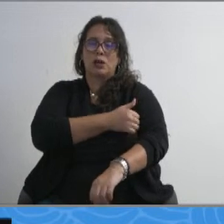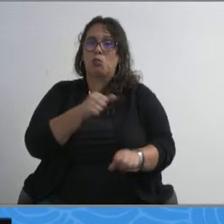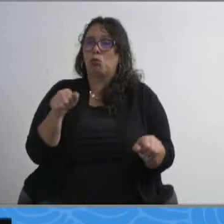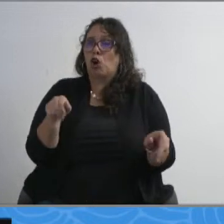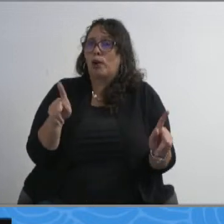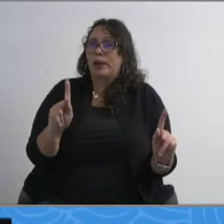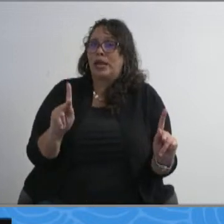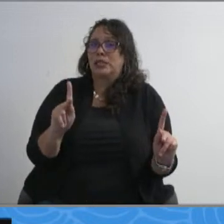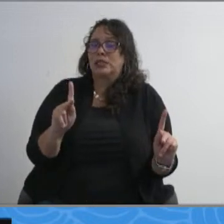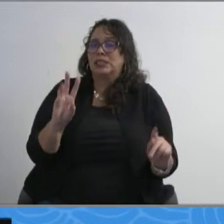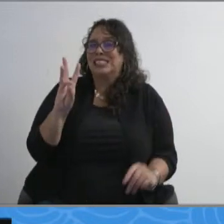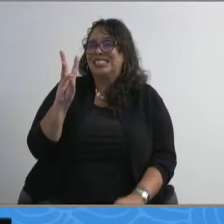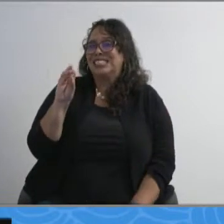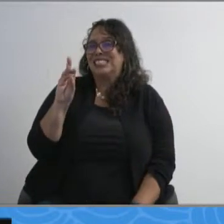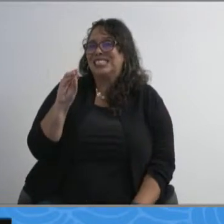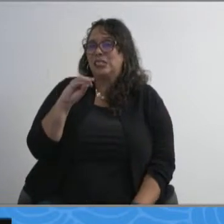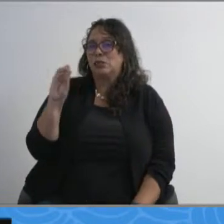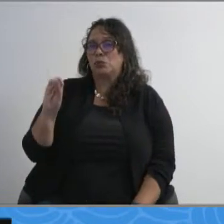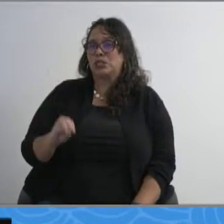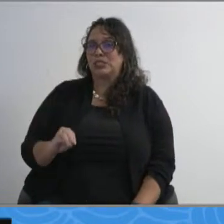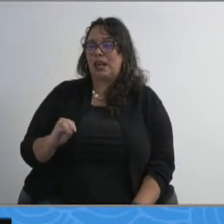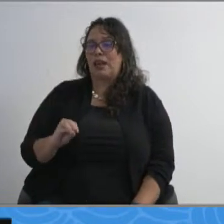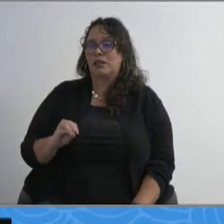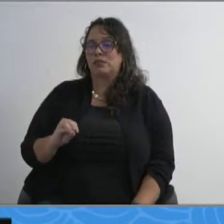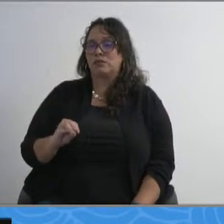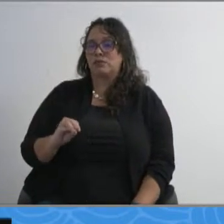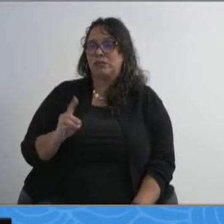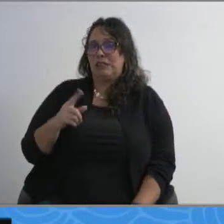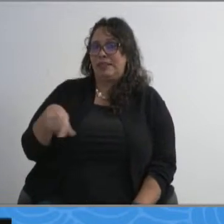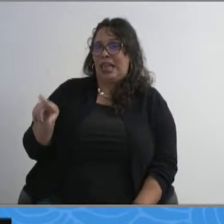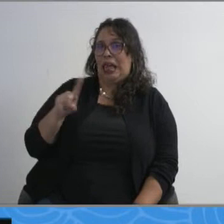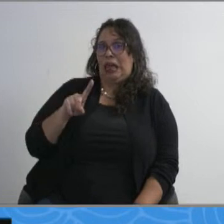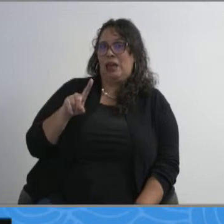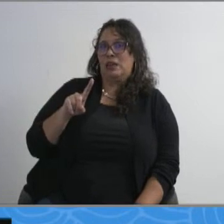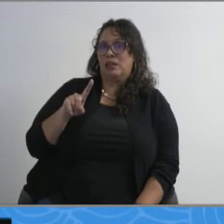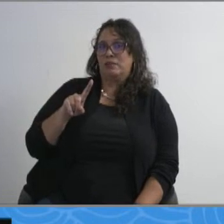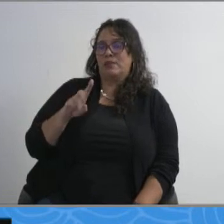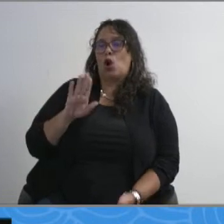60% of our board authorizations are in the core subjects,